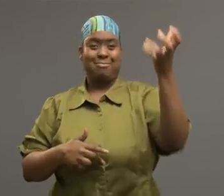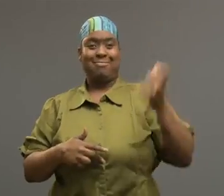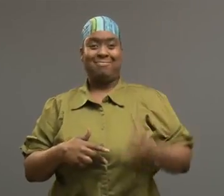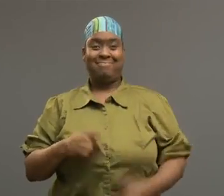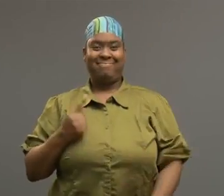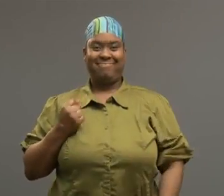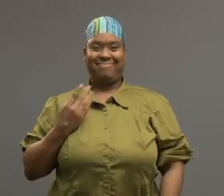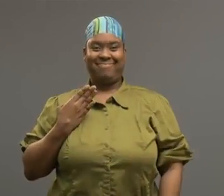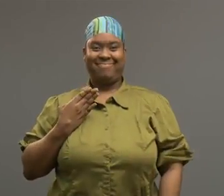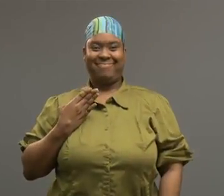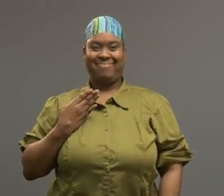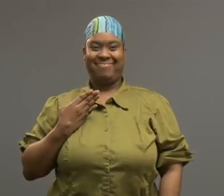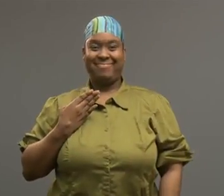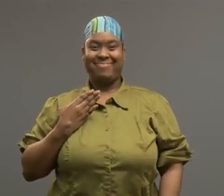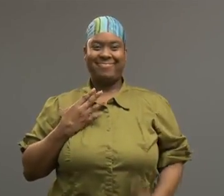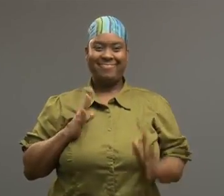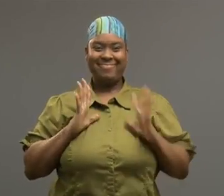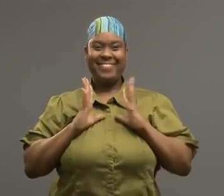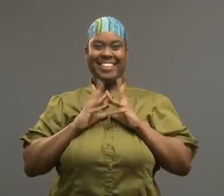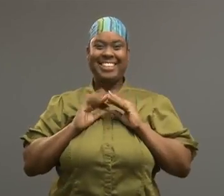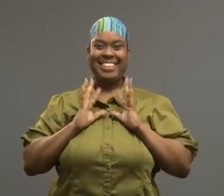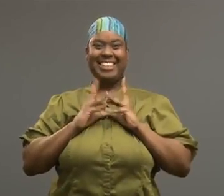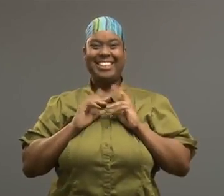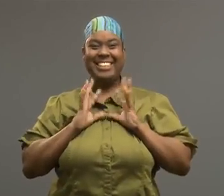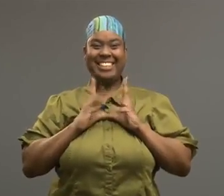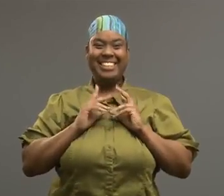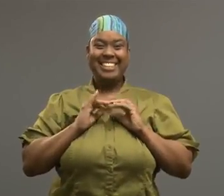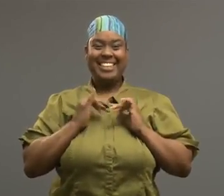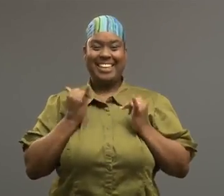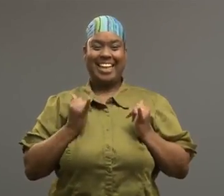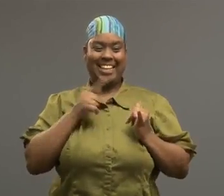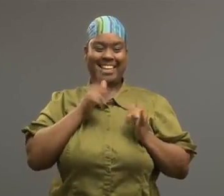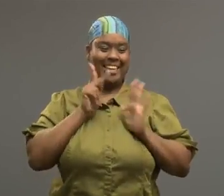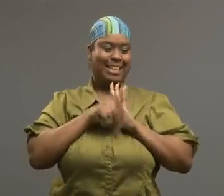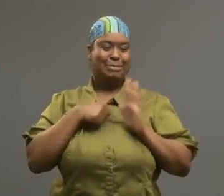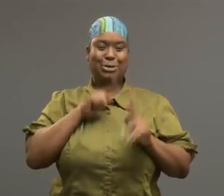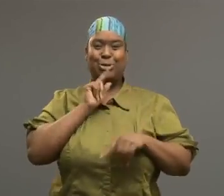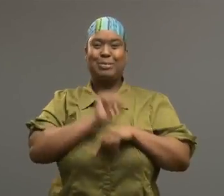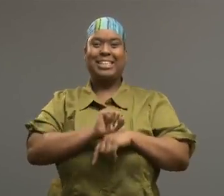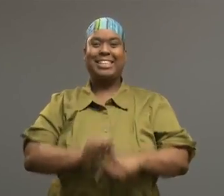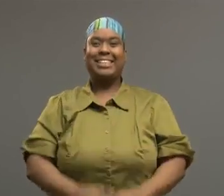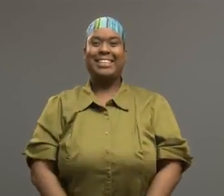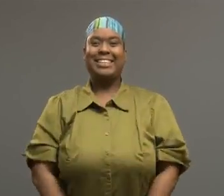Too bad! Now she's really gonna kill me!